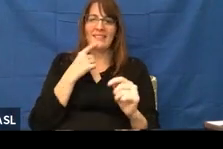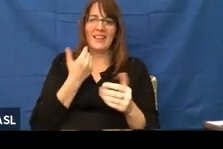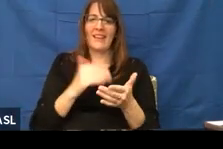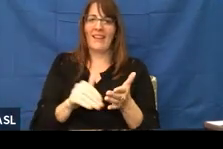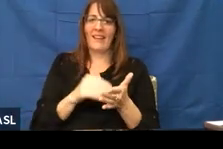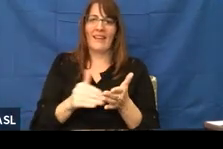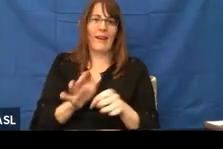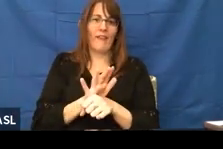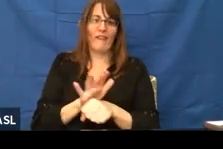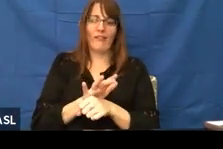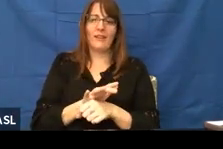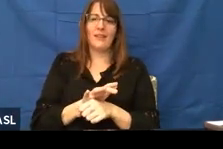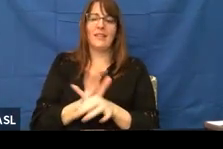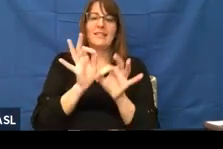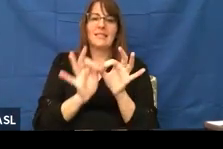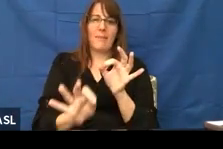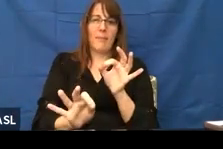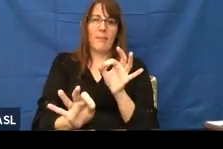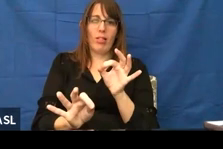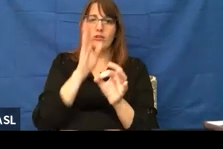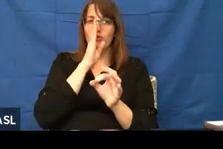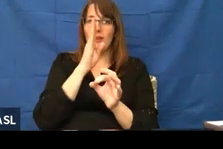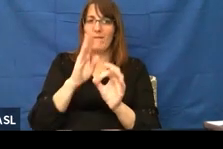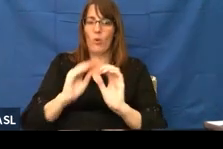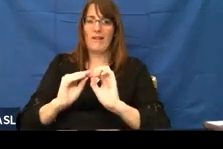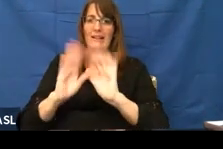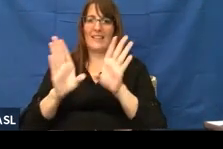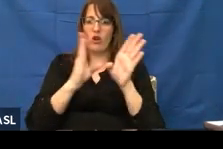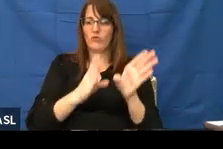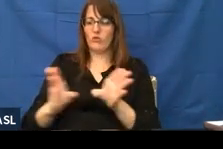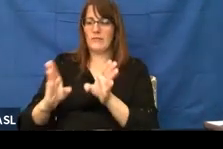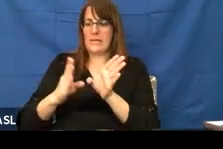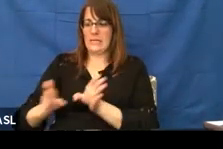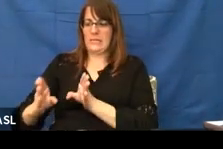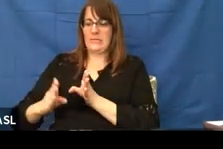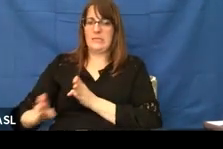Allison Frenzel : simple straightforward routines in distance learning their everything